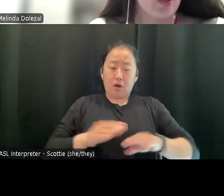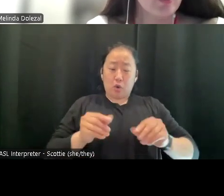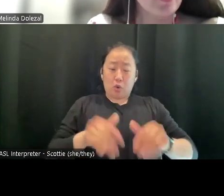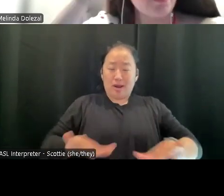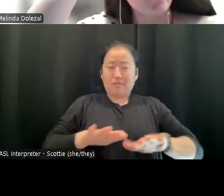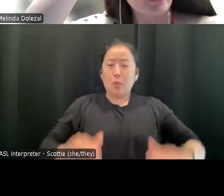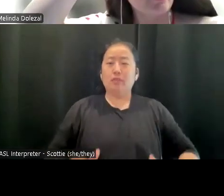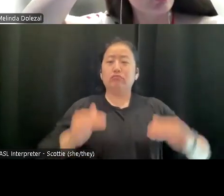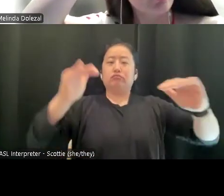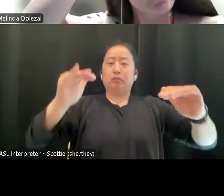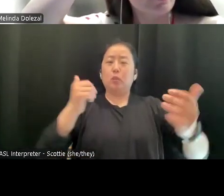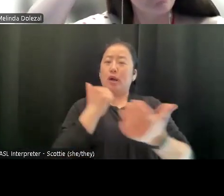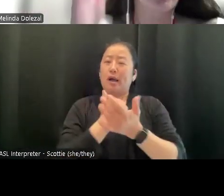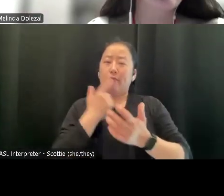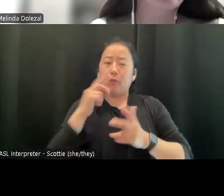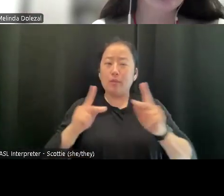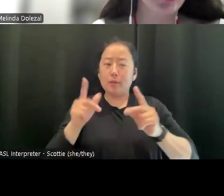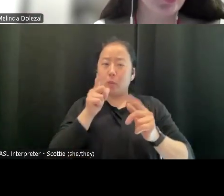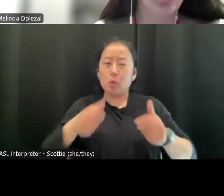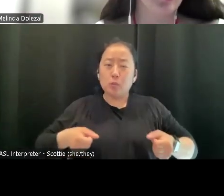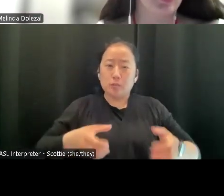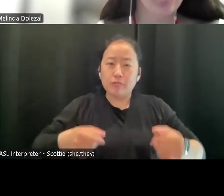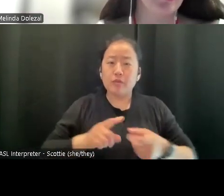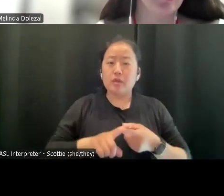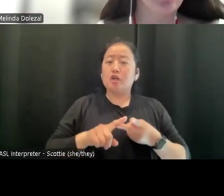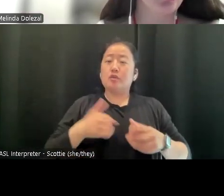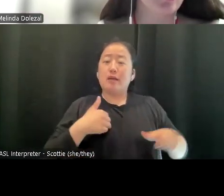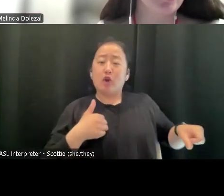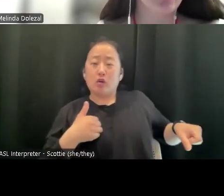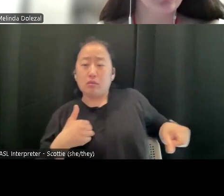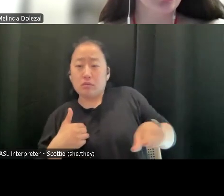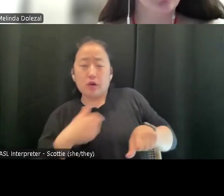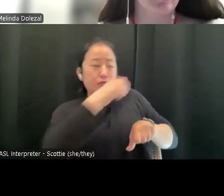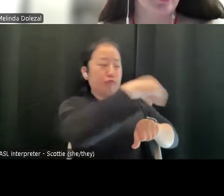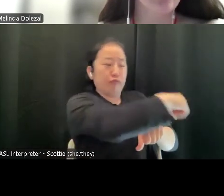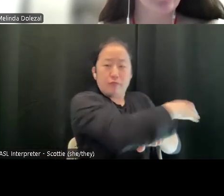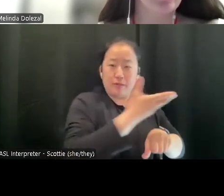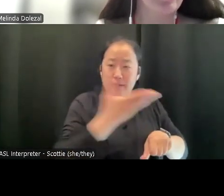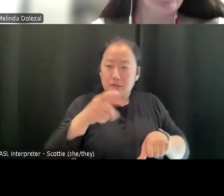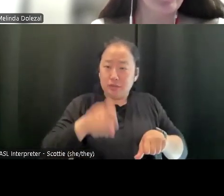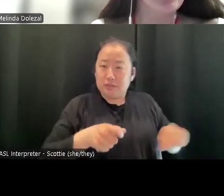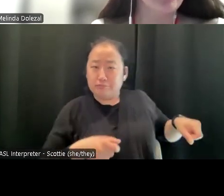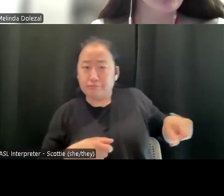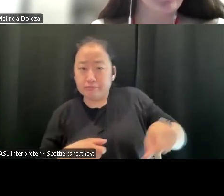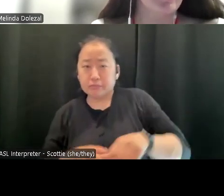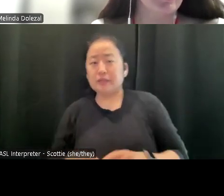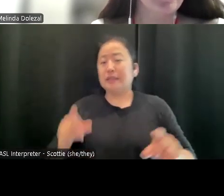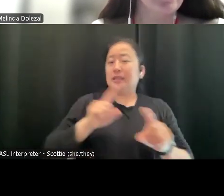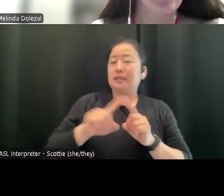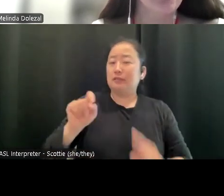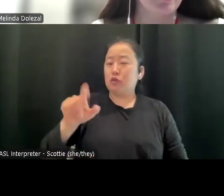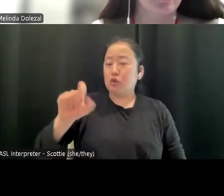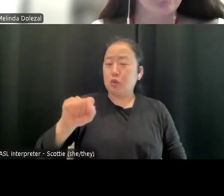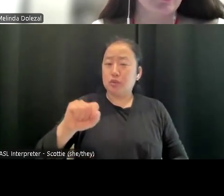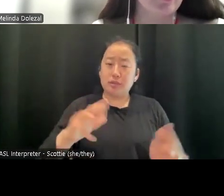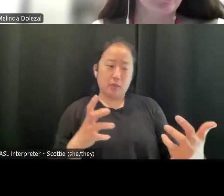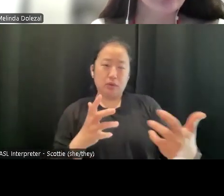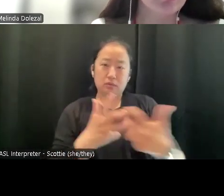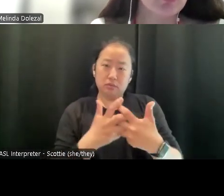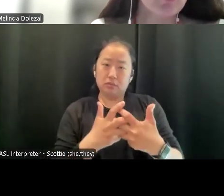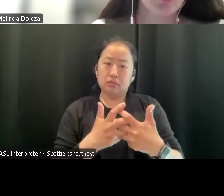carts help with carrying tools and supplies. Adaptive planning AIDS can make it even easier.